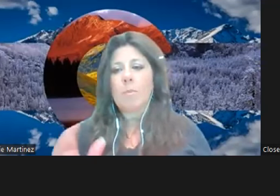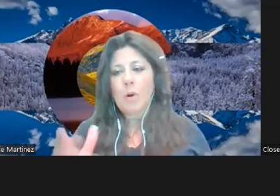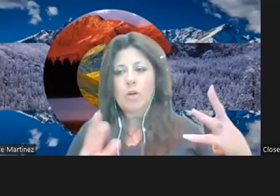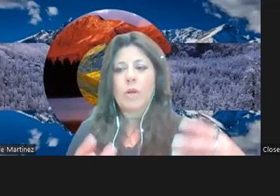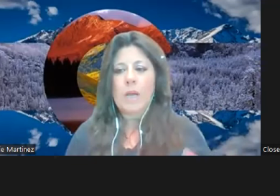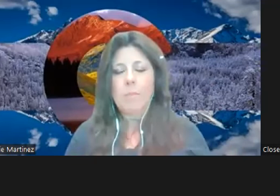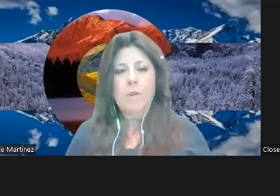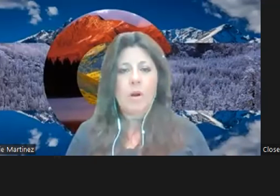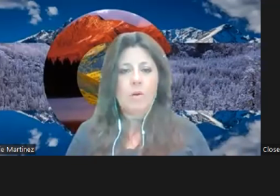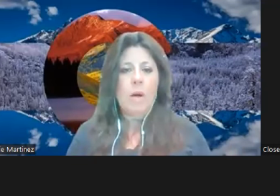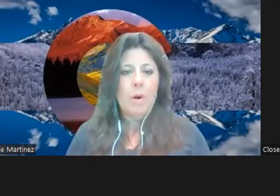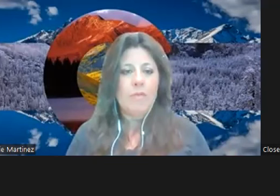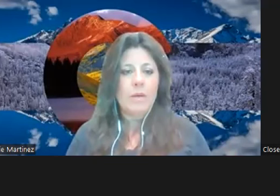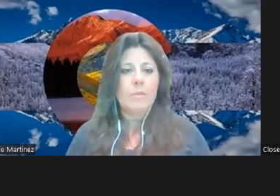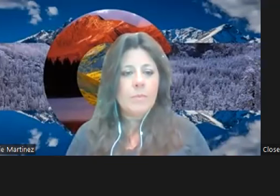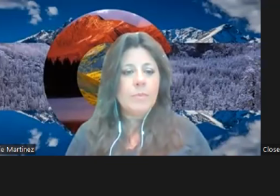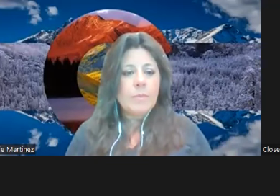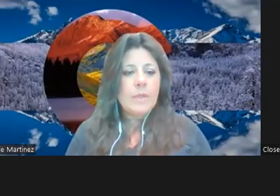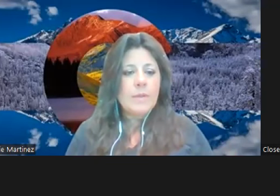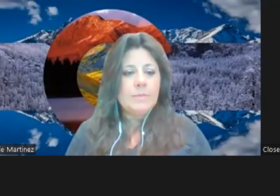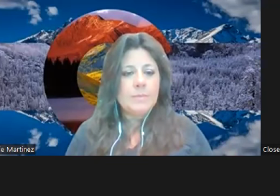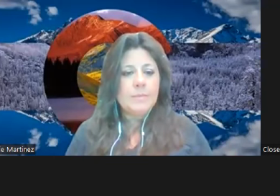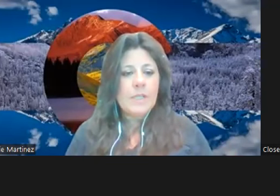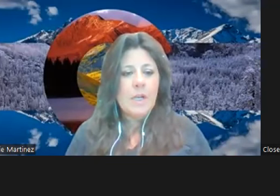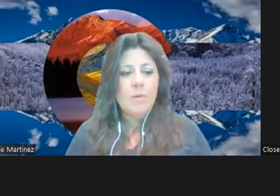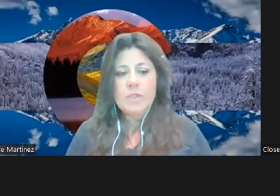partnering with our nonprofits.